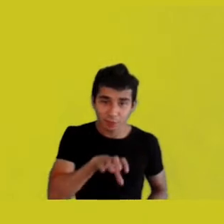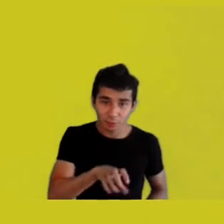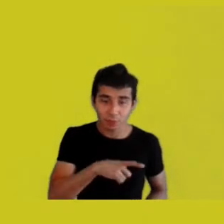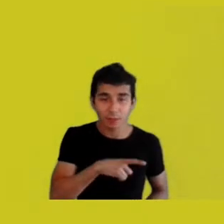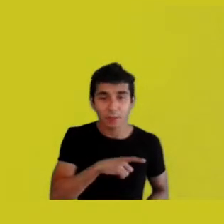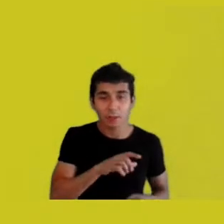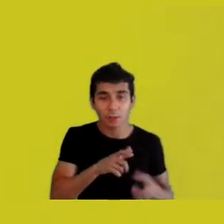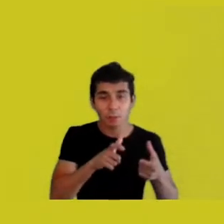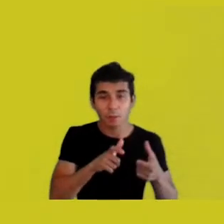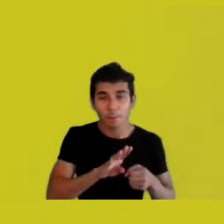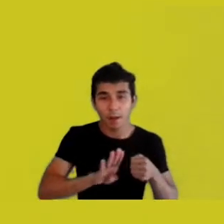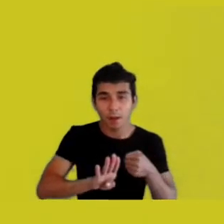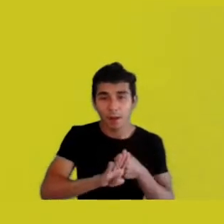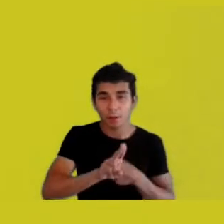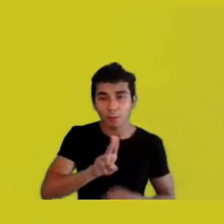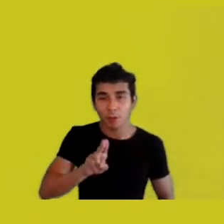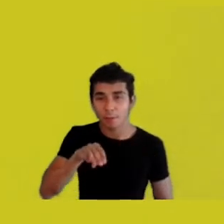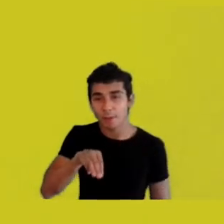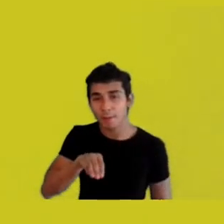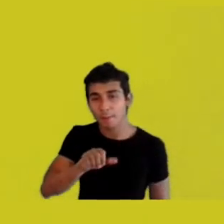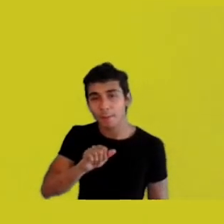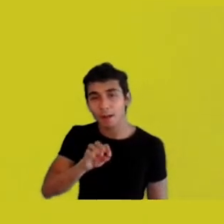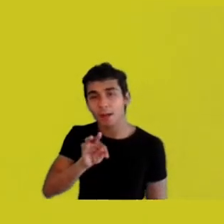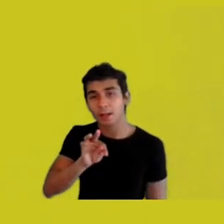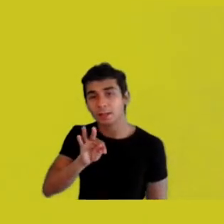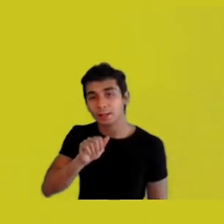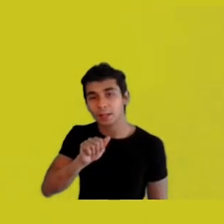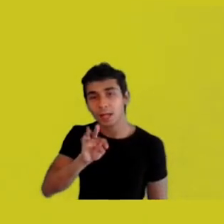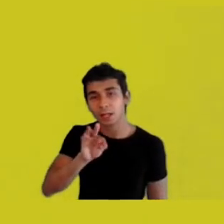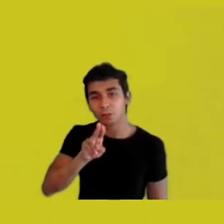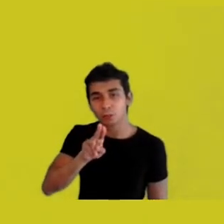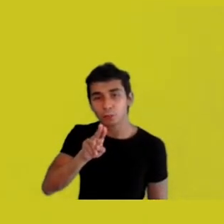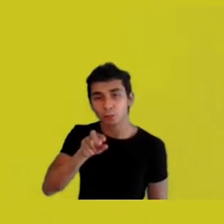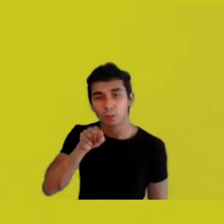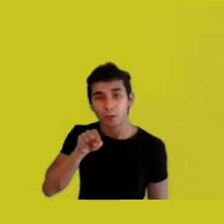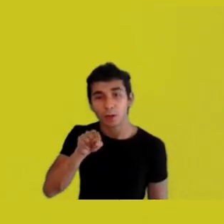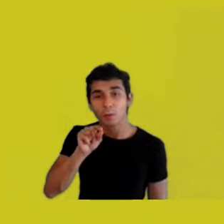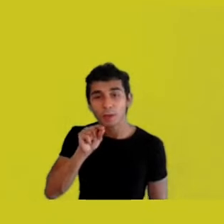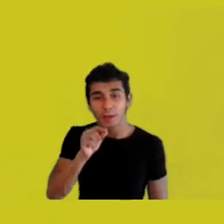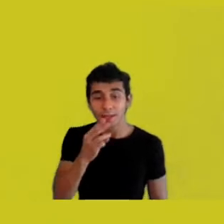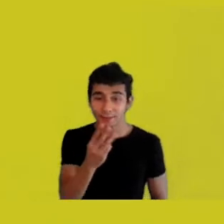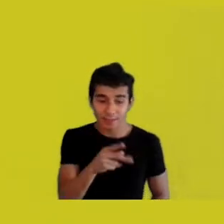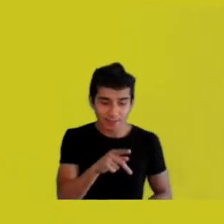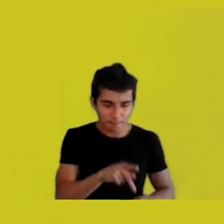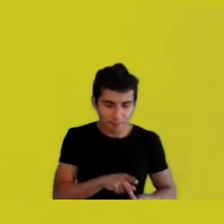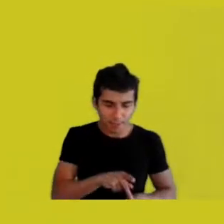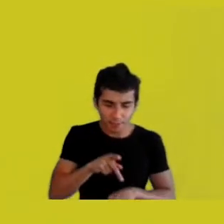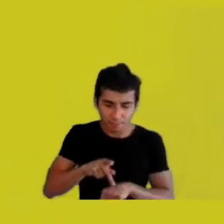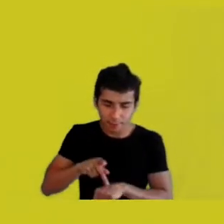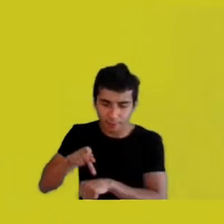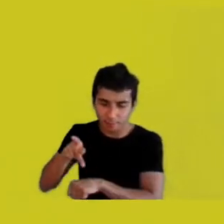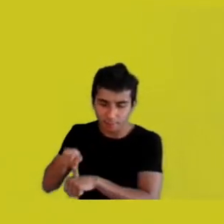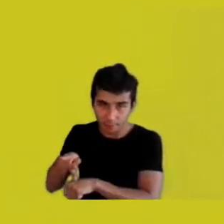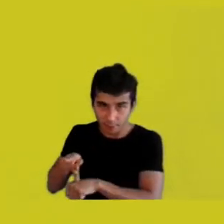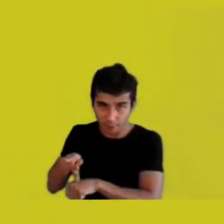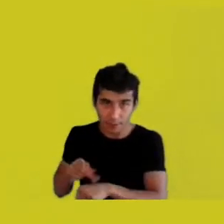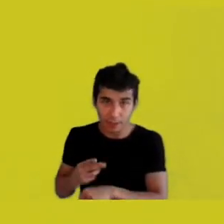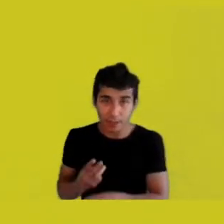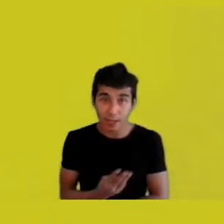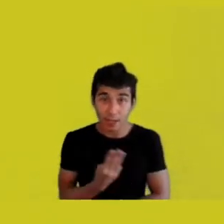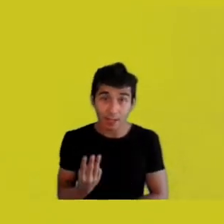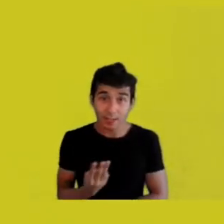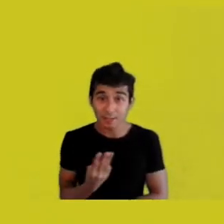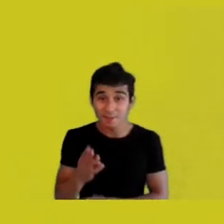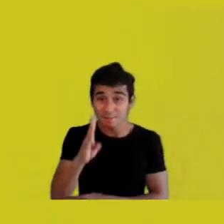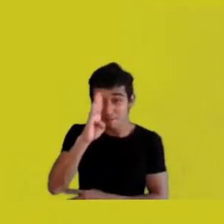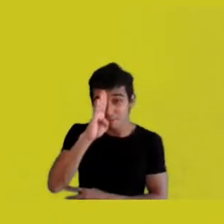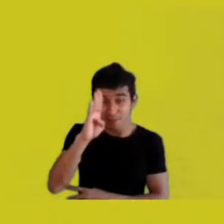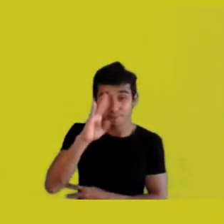Makuku matatu, the three cornerstones of the Bakongo civilization,